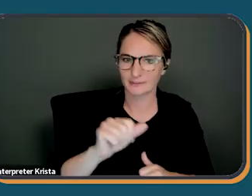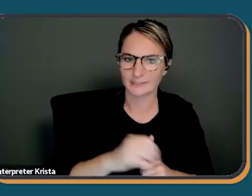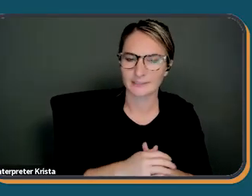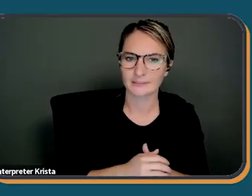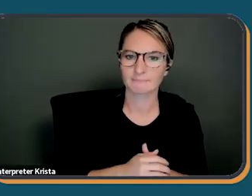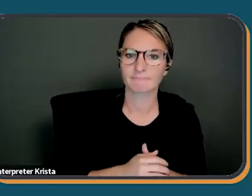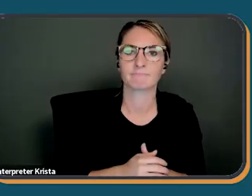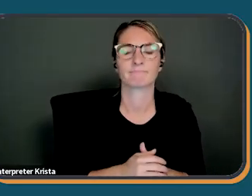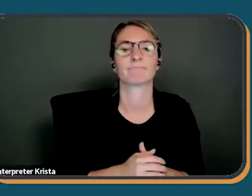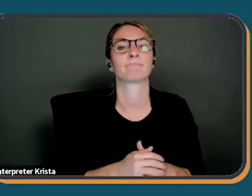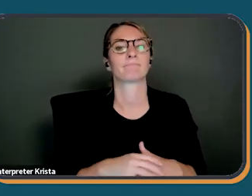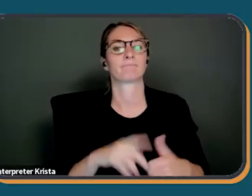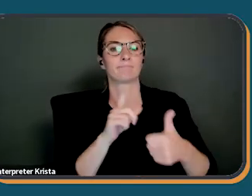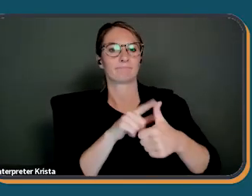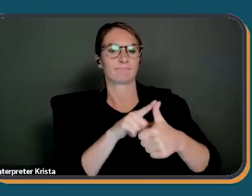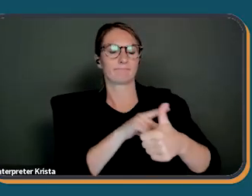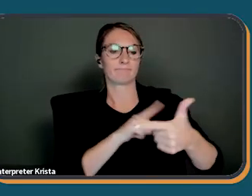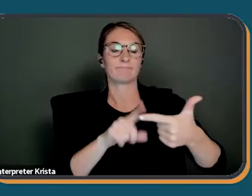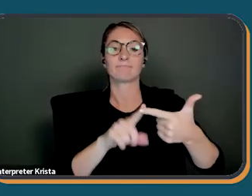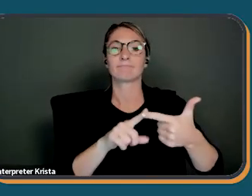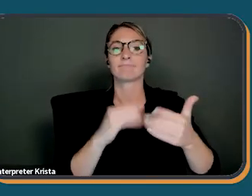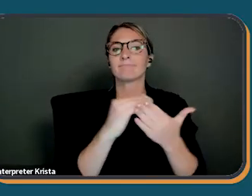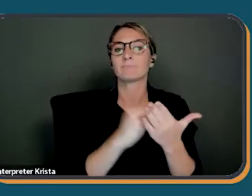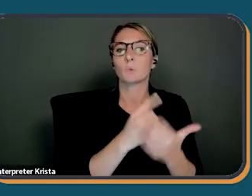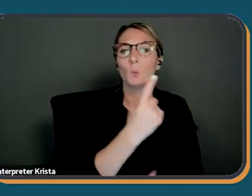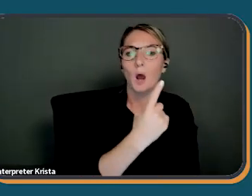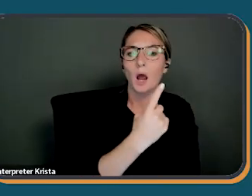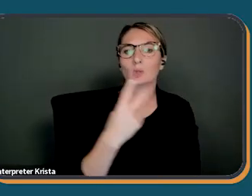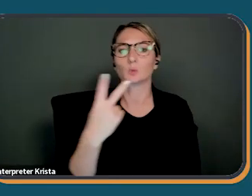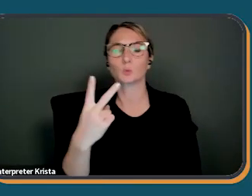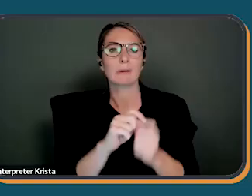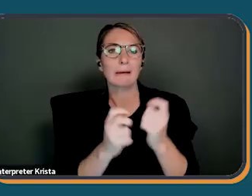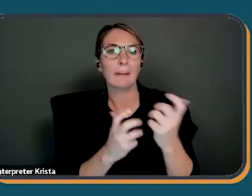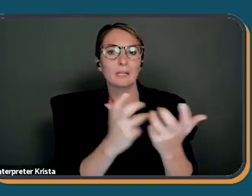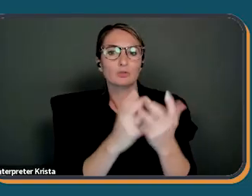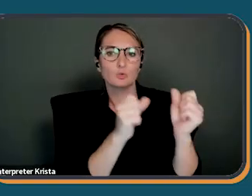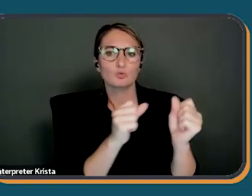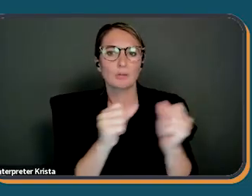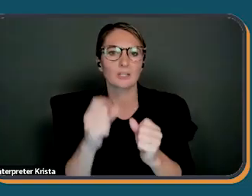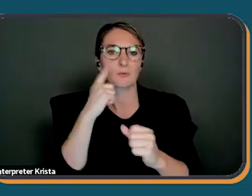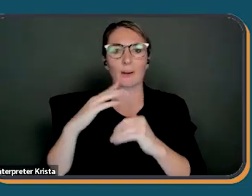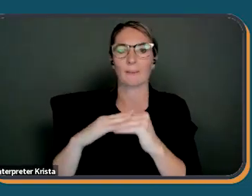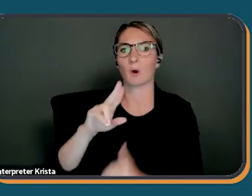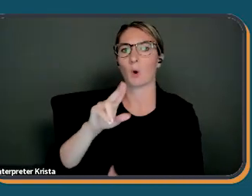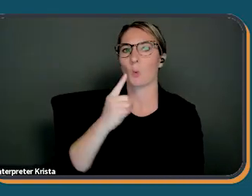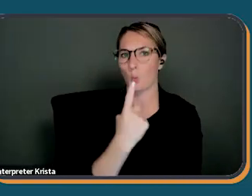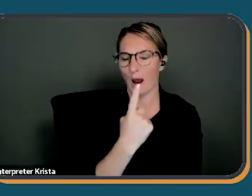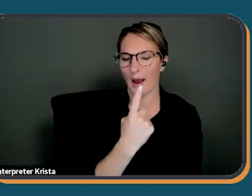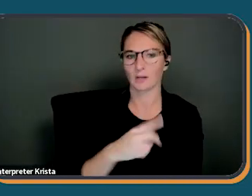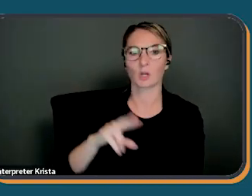To list one or two accommodation strategies for at least one USPSTF A or B recommended screening.